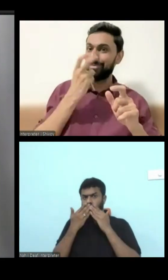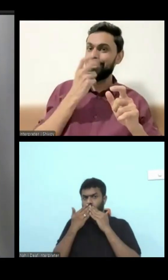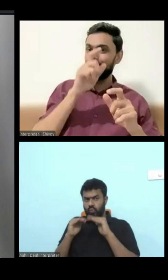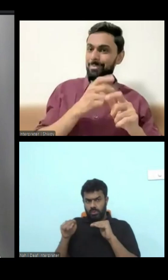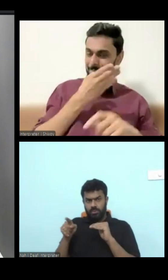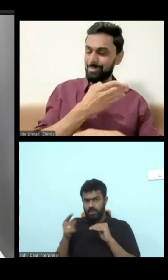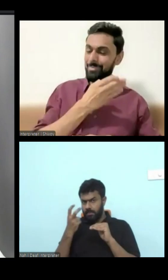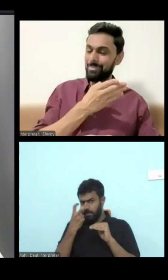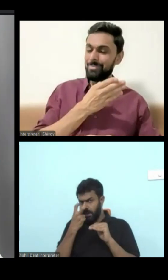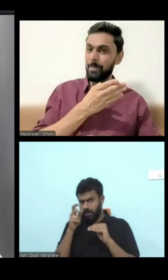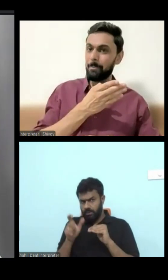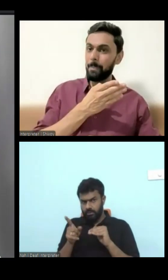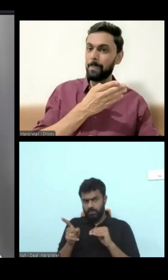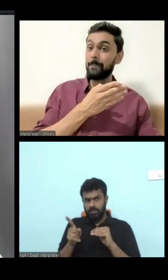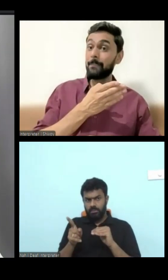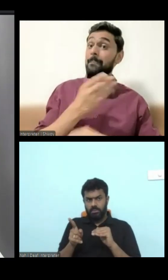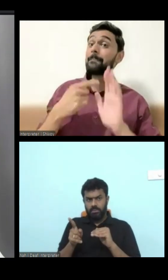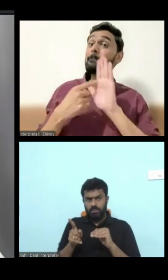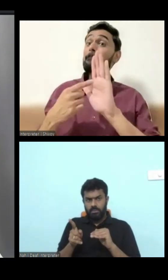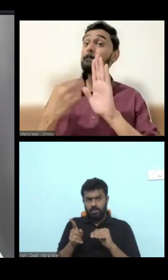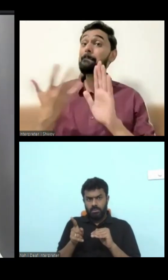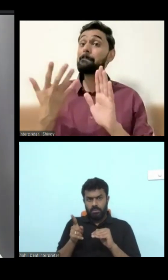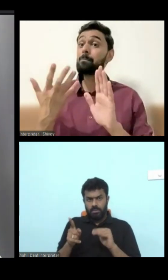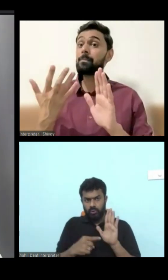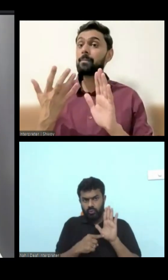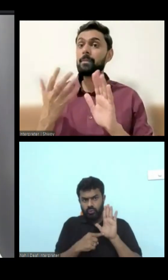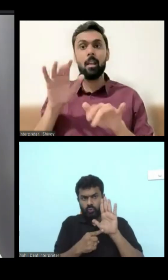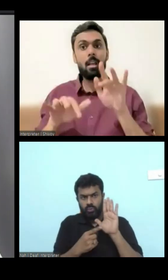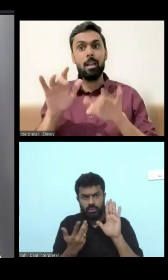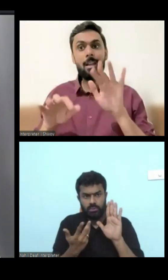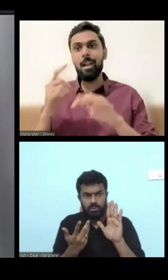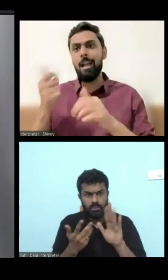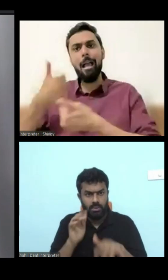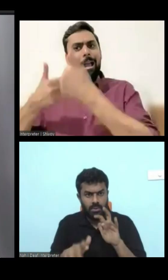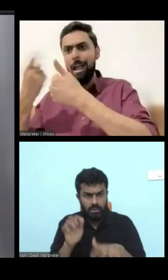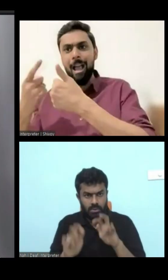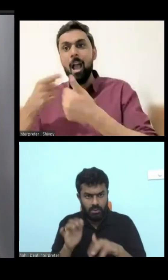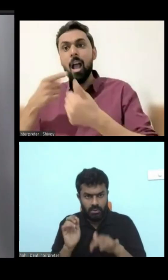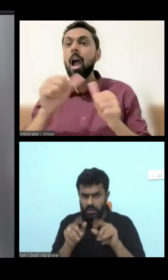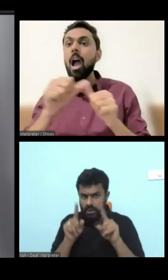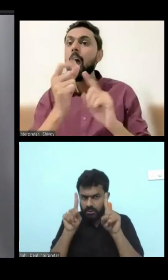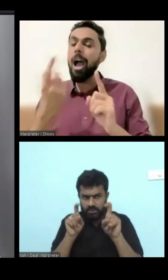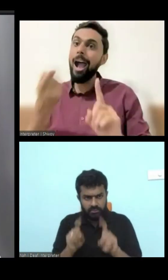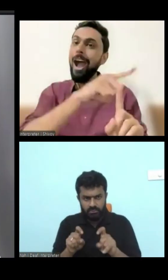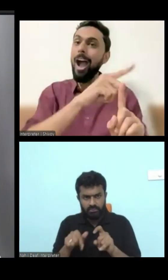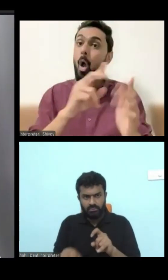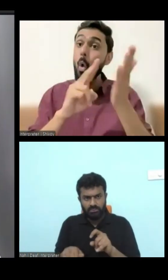And this only shows that typing is not necessarily only for exams, but it is to be able to write your